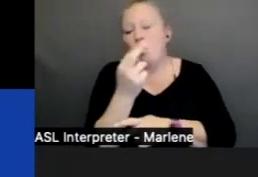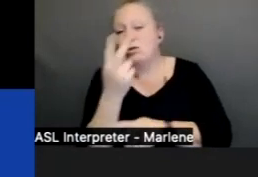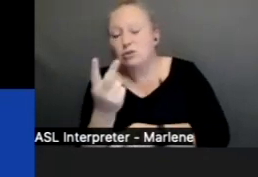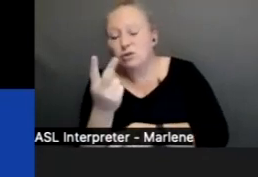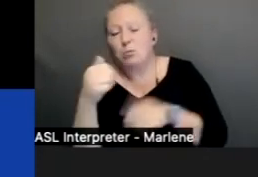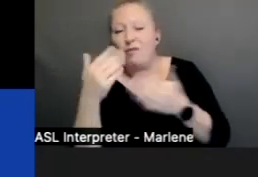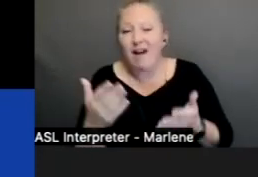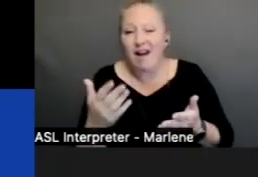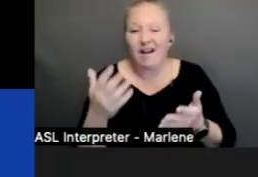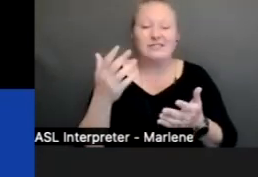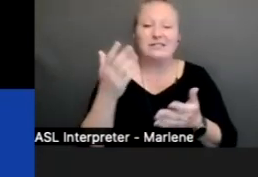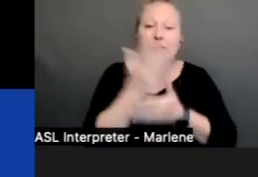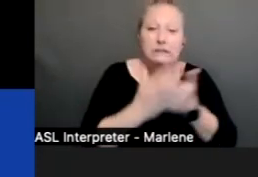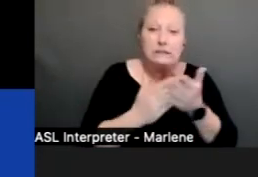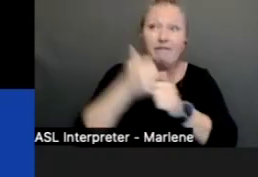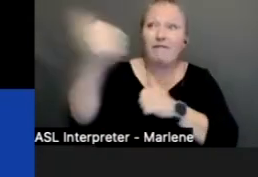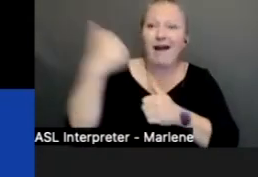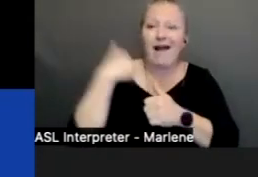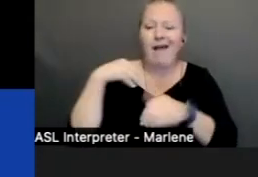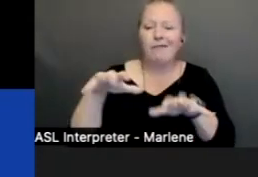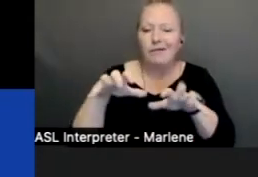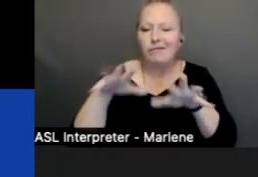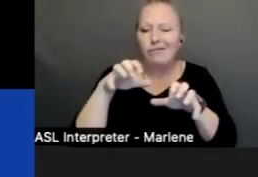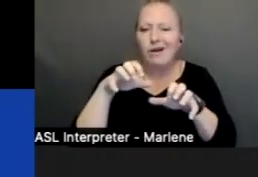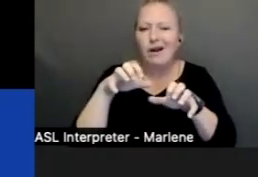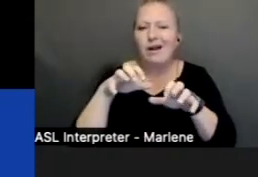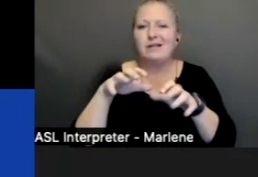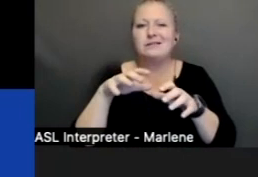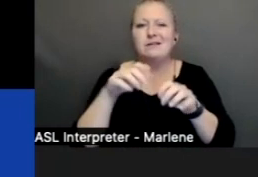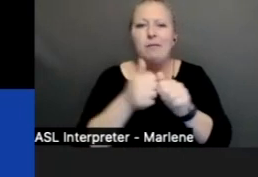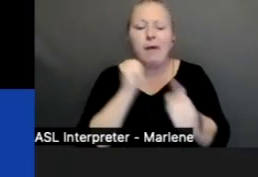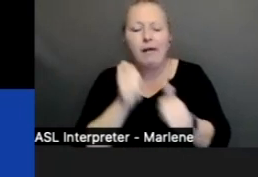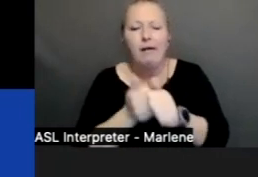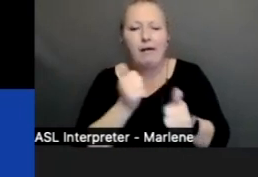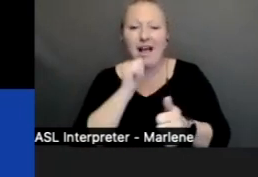rural areas have a lot of freezes and lags. And this is an issue not only to the rural areas,